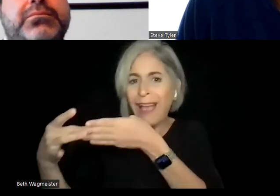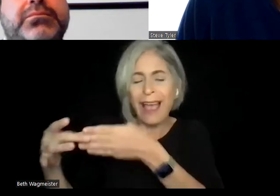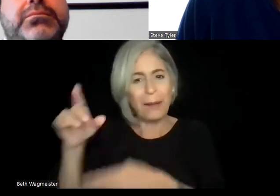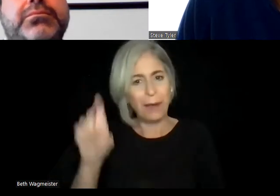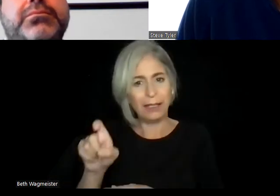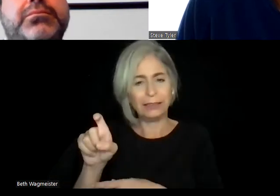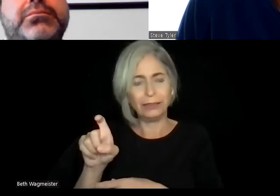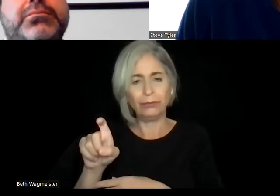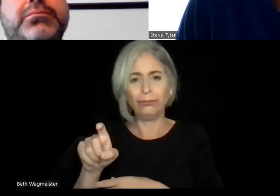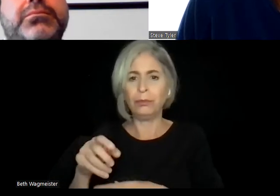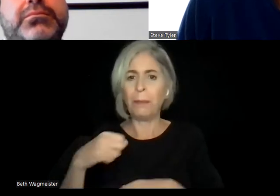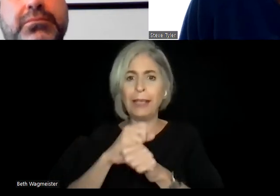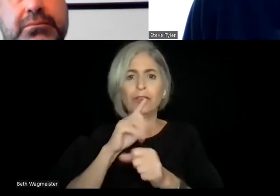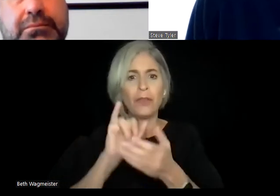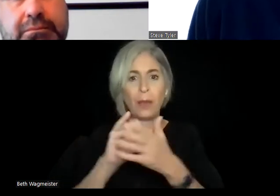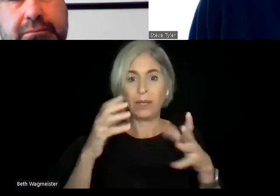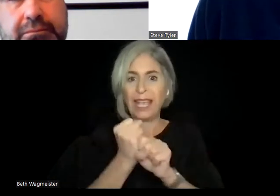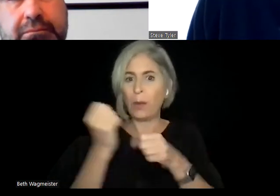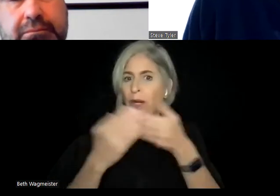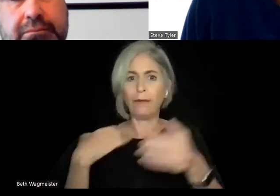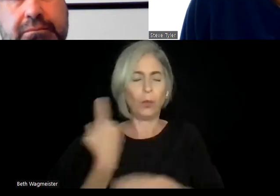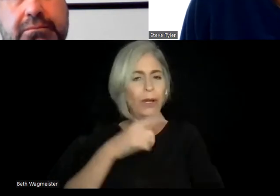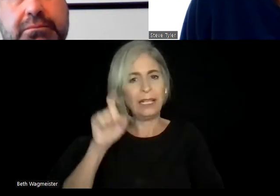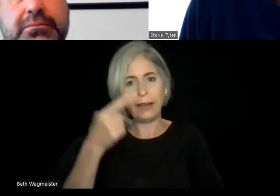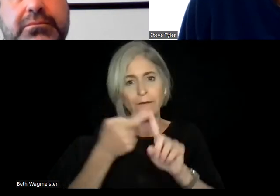is that we need to be involved in it.